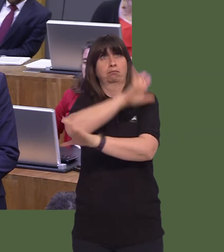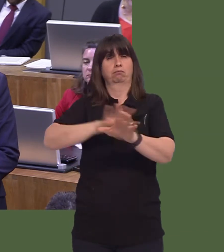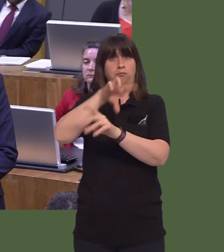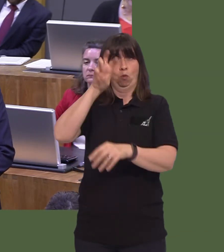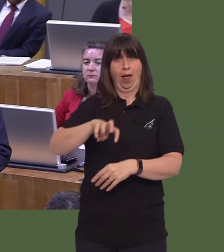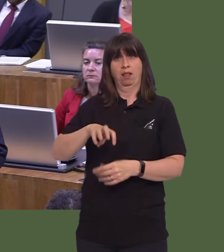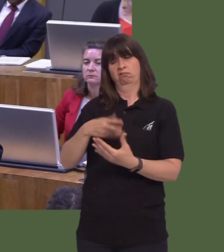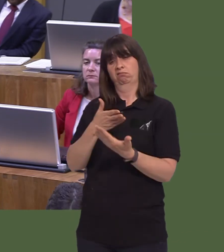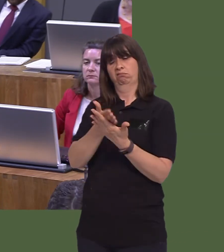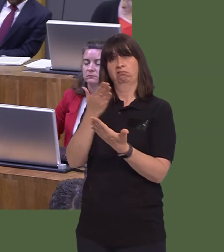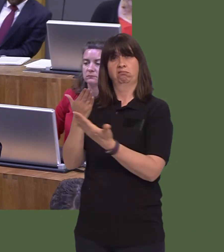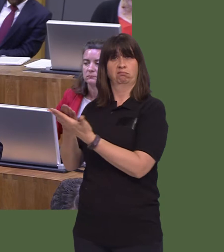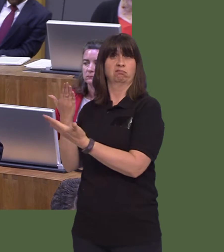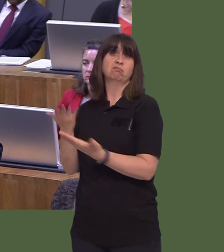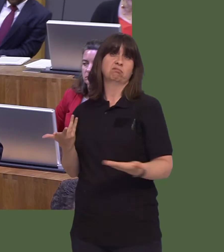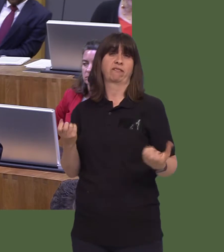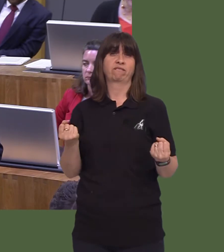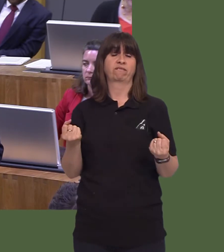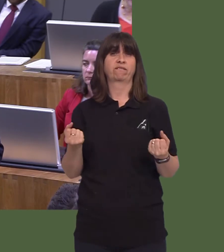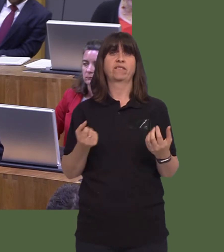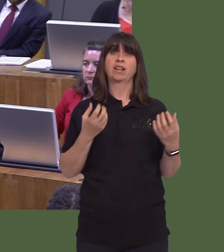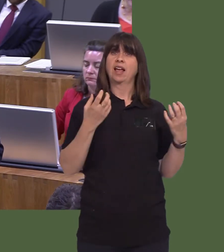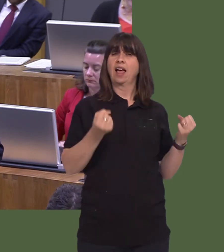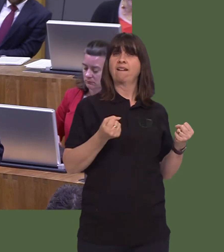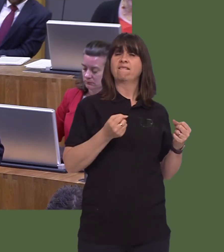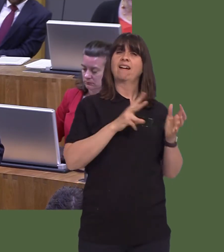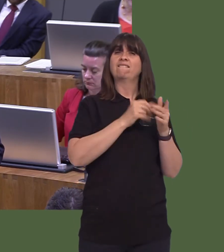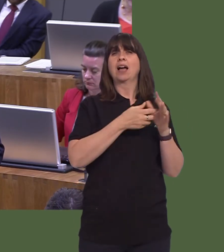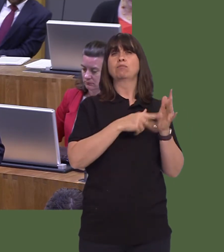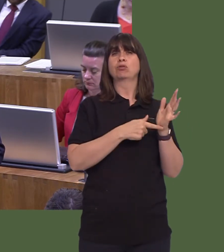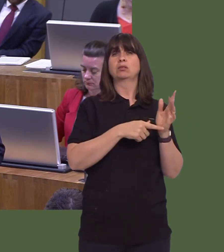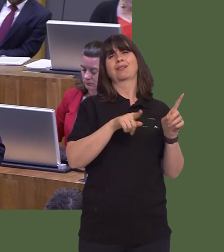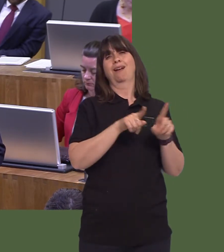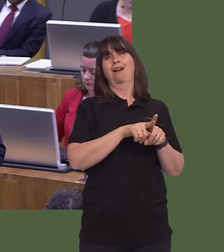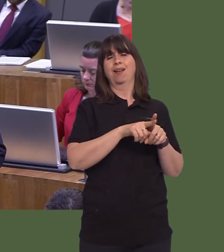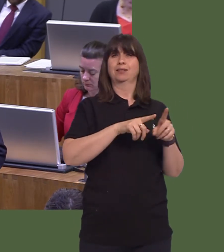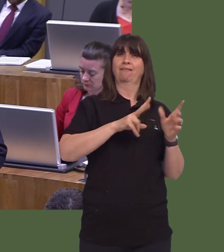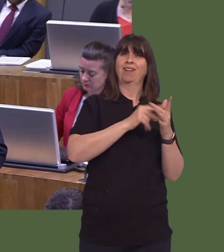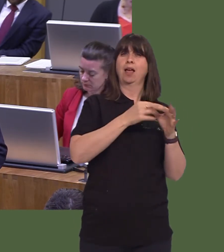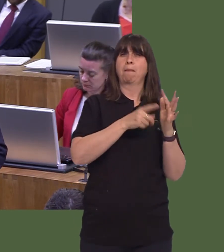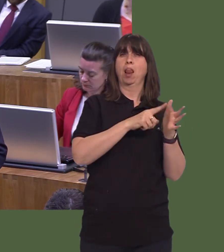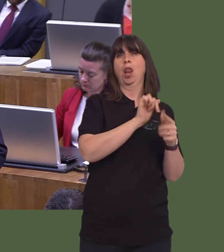Just some examples, of course: our Vibrant and Viable Places town centre loans fund is